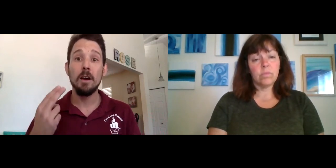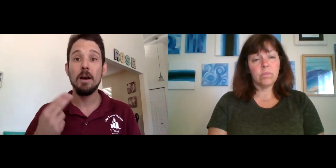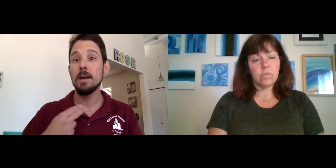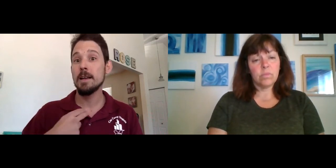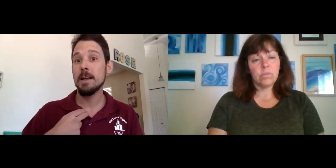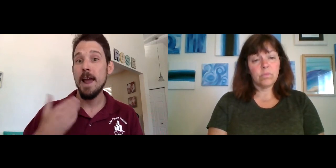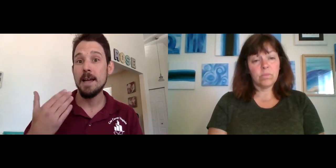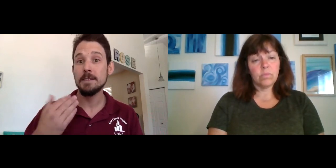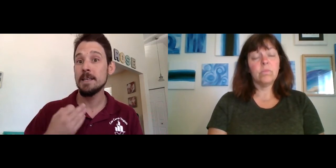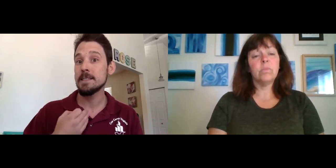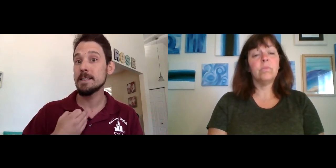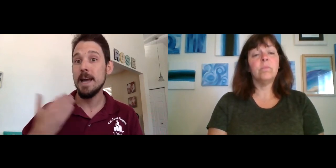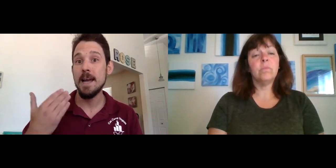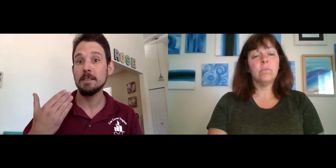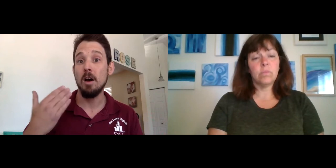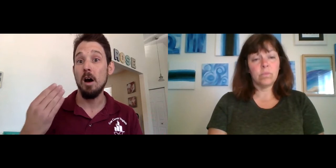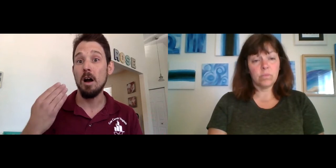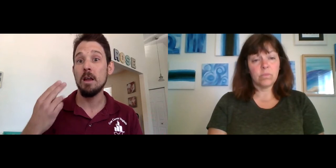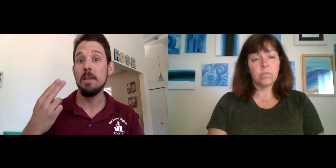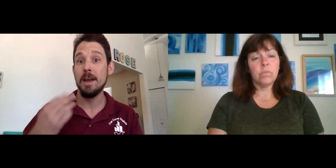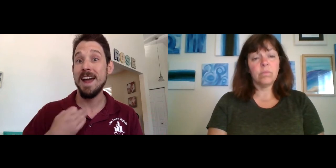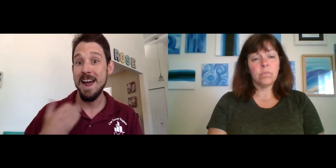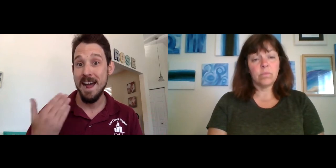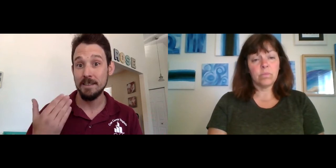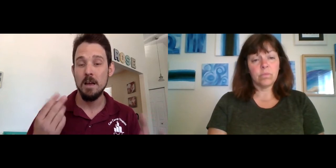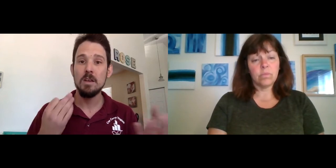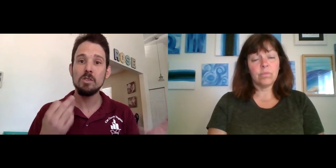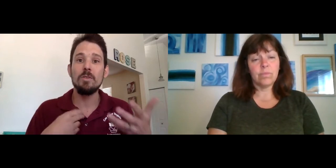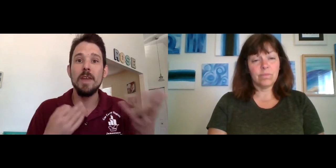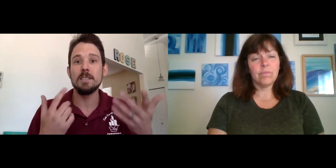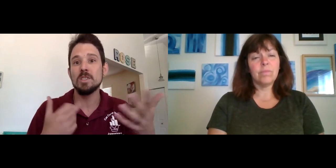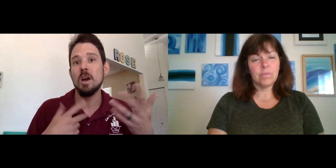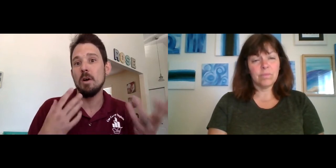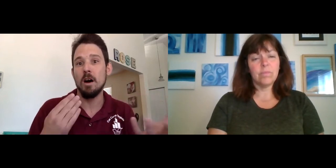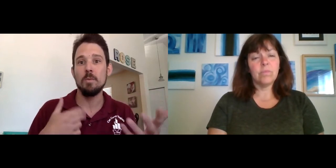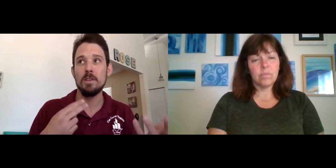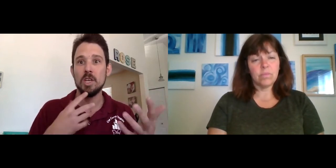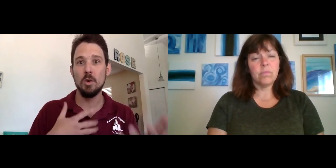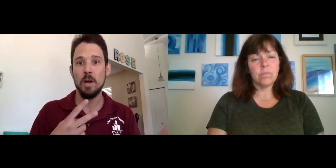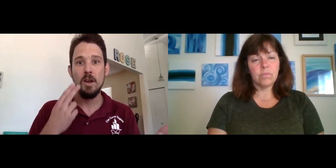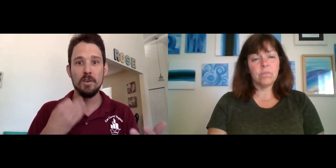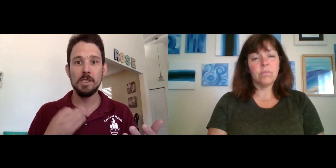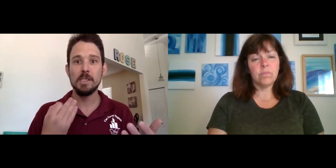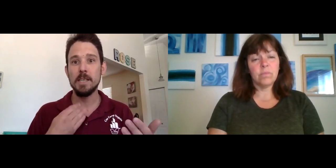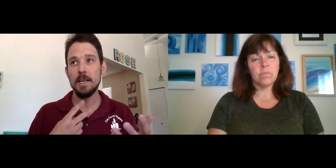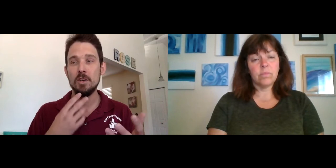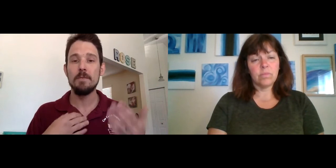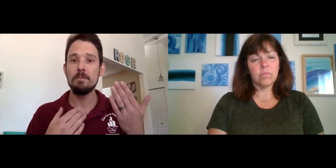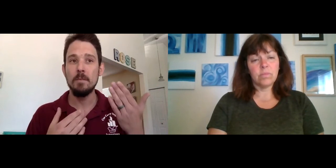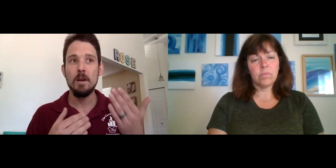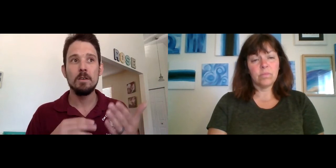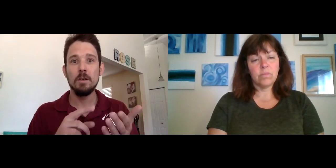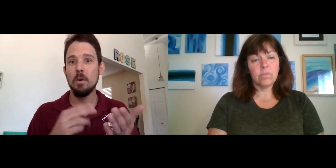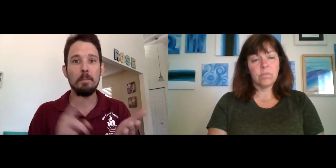"The cat sat on the hat." So that's what's going on with the cueing versus signing.